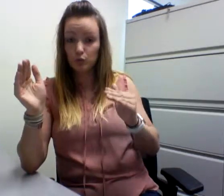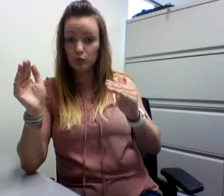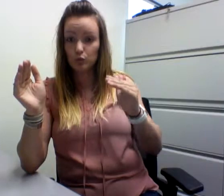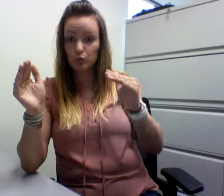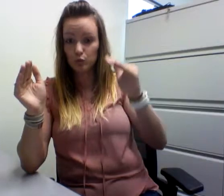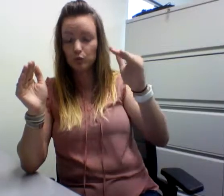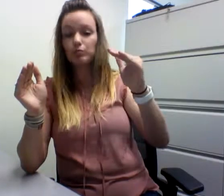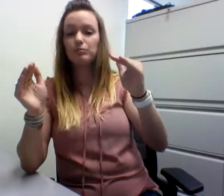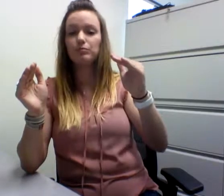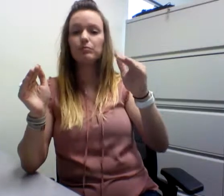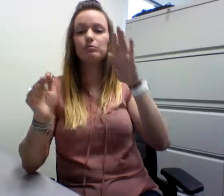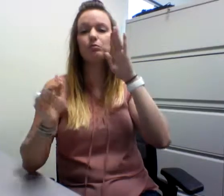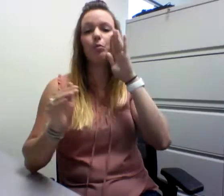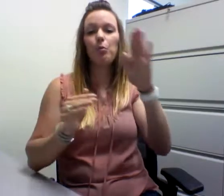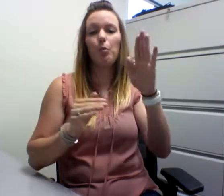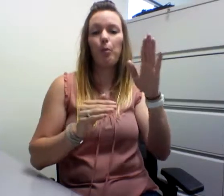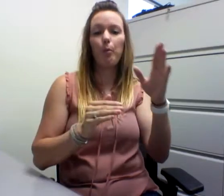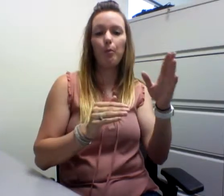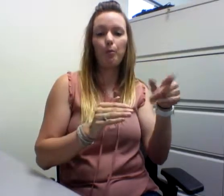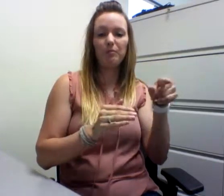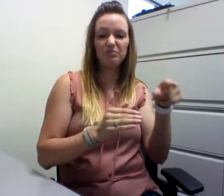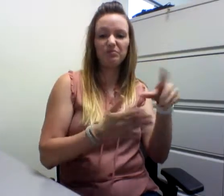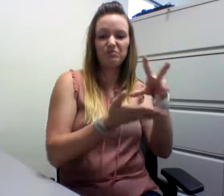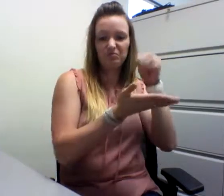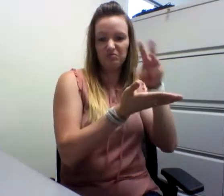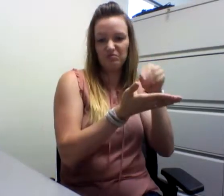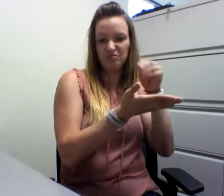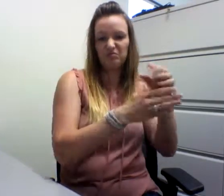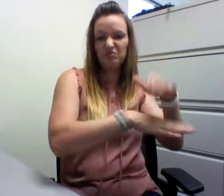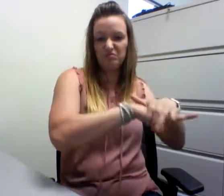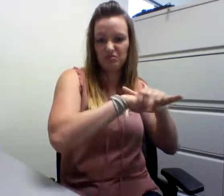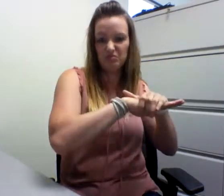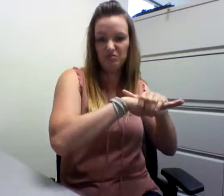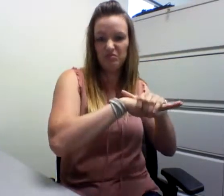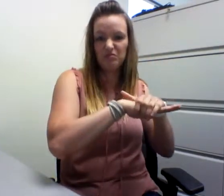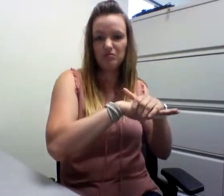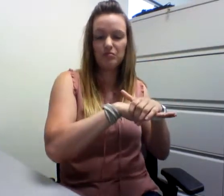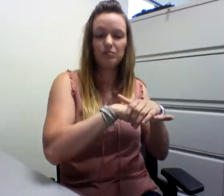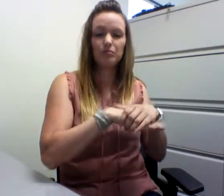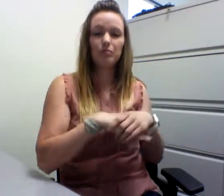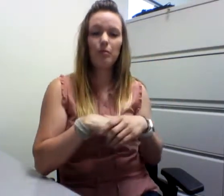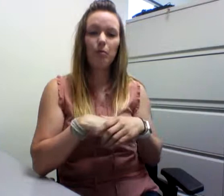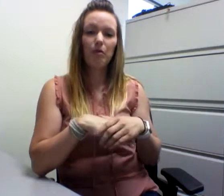later they transition and learn English as their second language